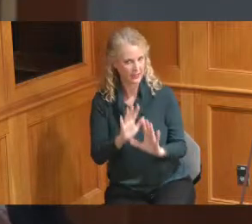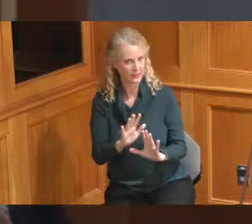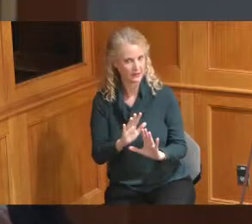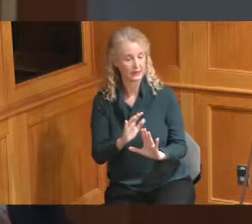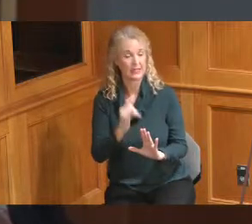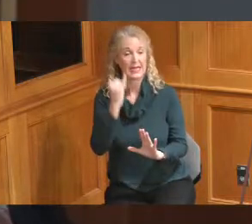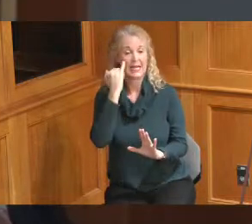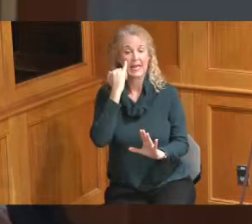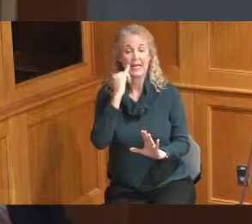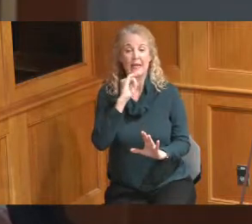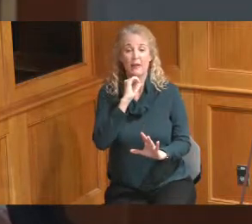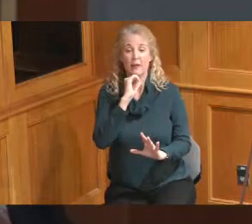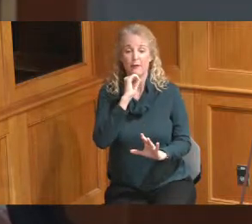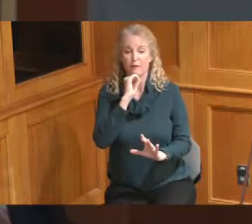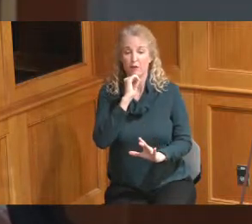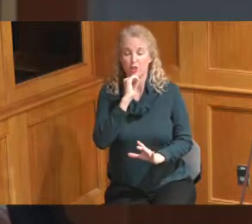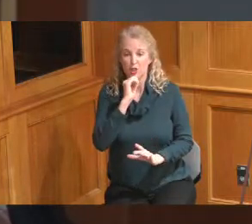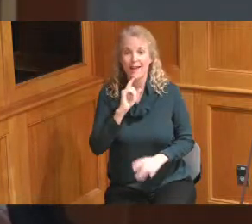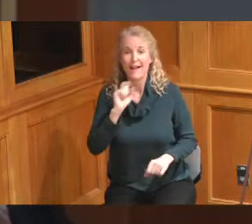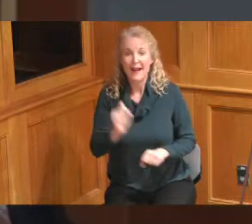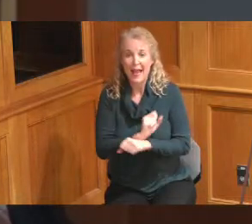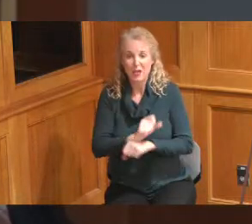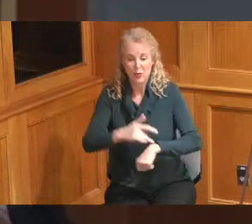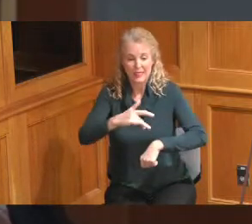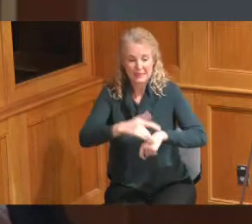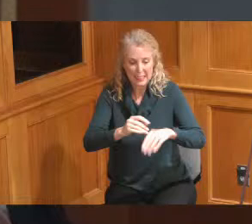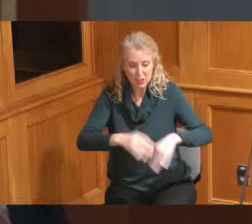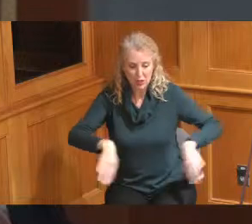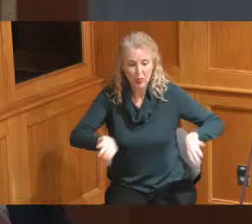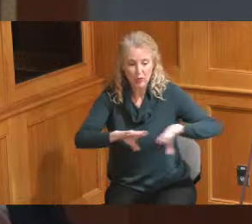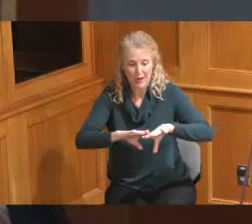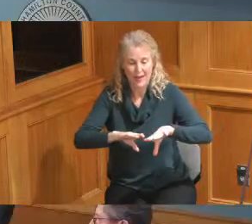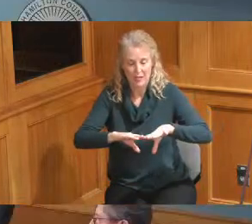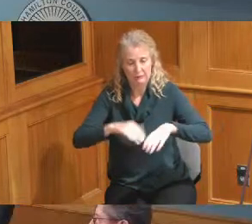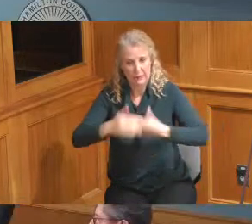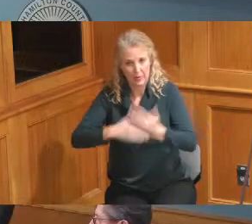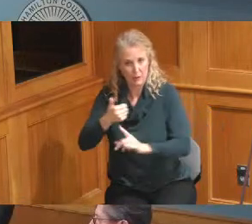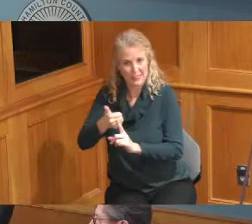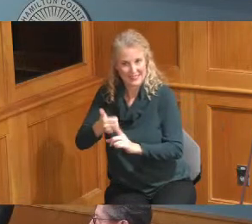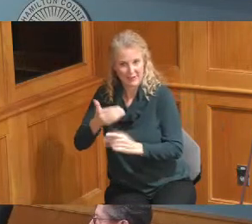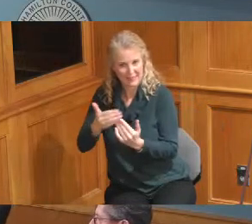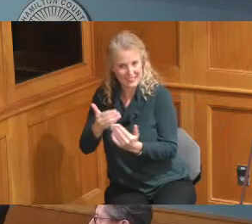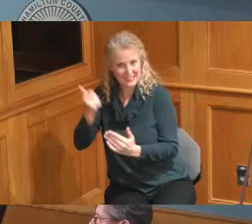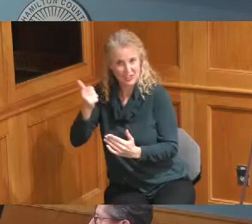dirt life gets a lot easier with Federal money so we should be okay that's the first thing I asked